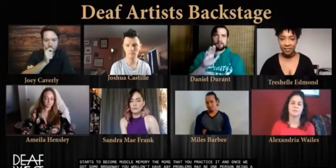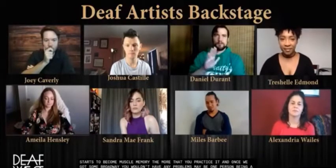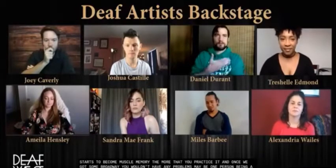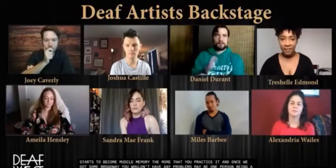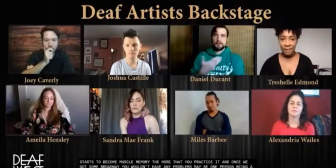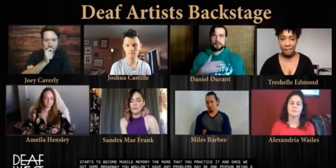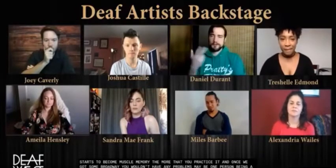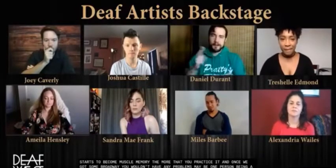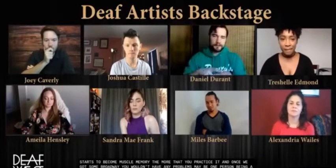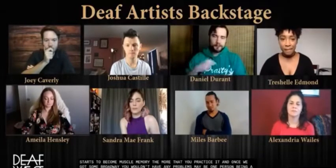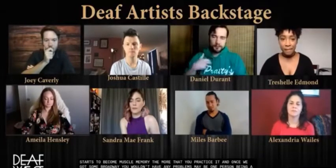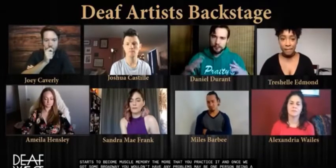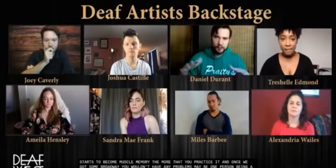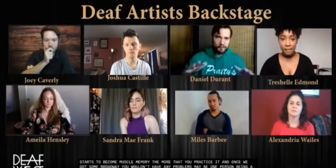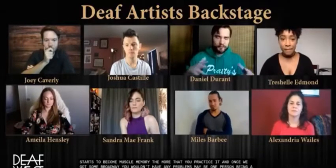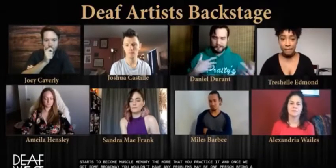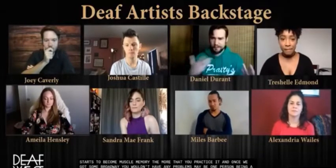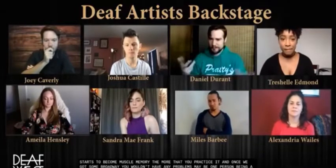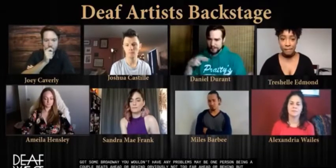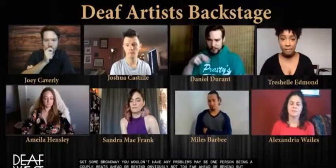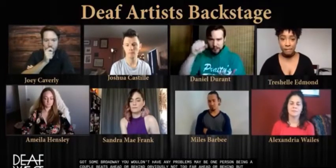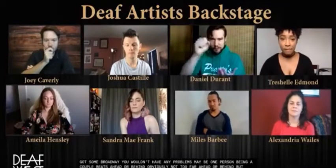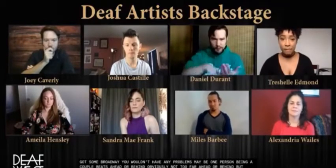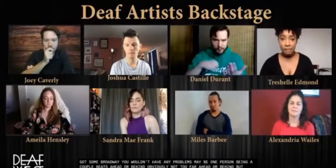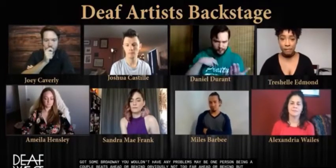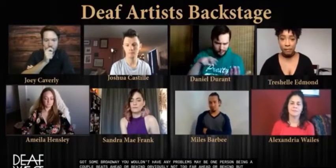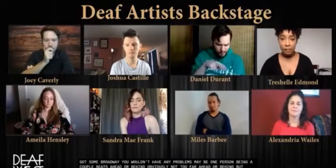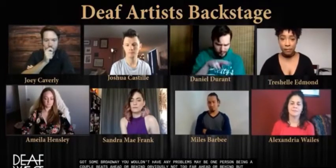Daniel: I remember the first day we started that song and of course, I was nervous.